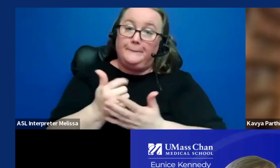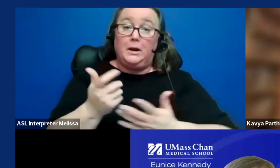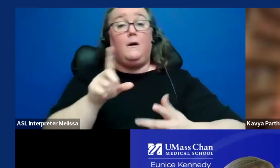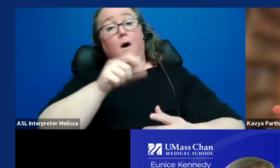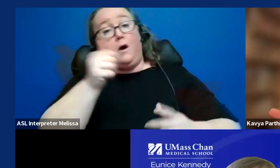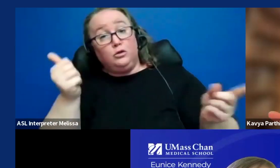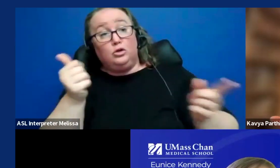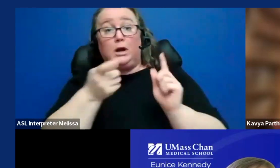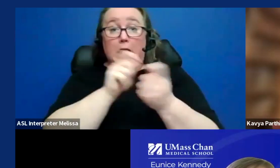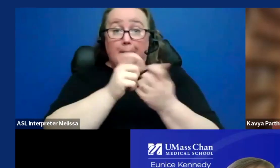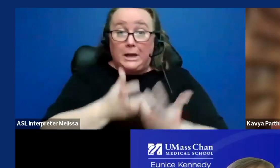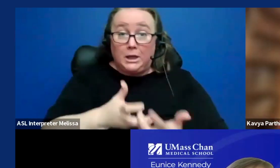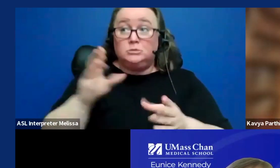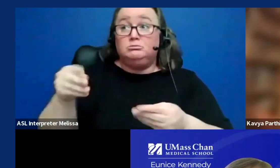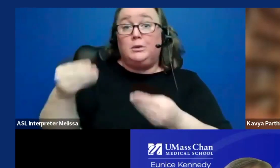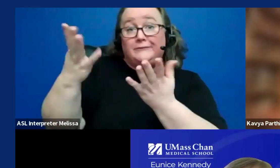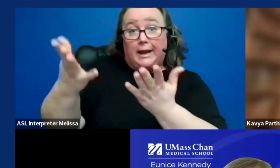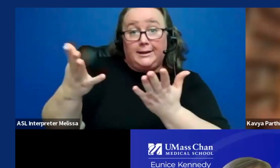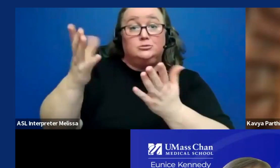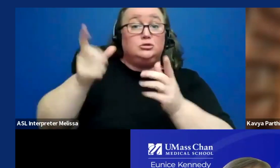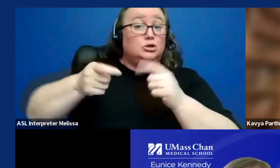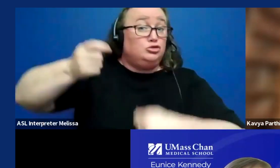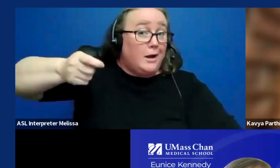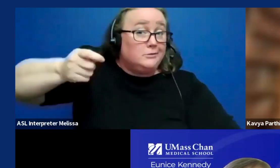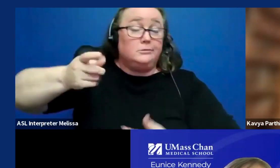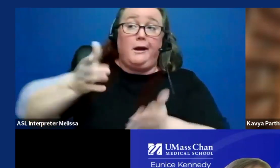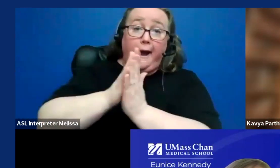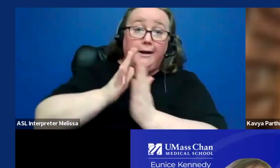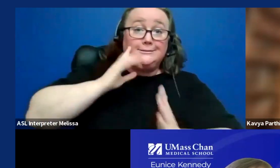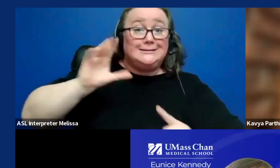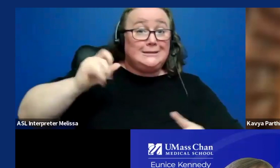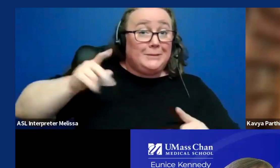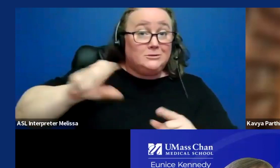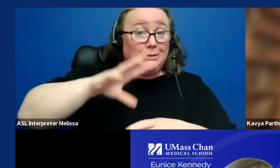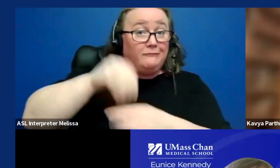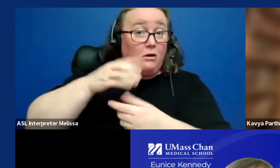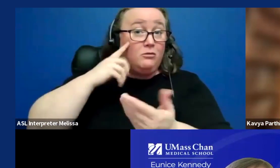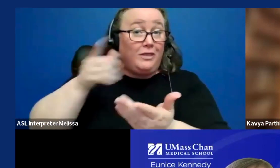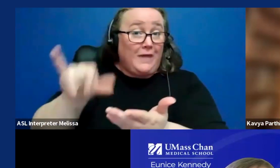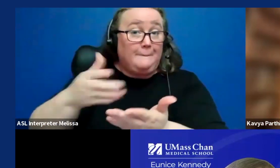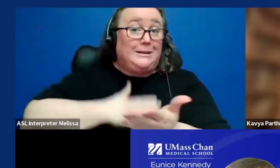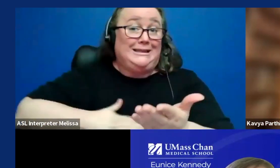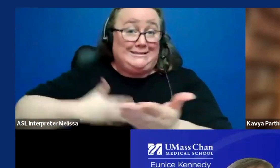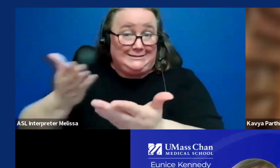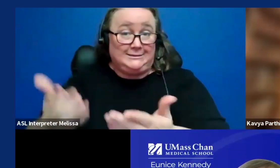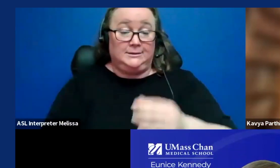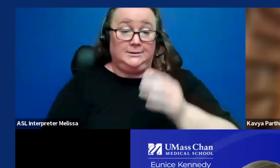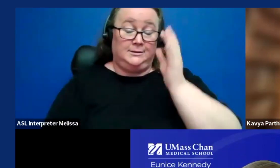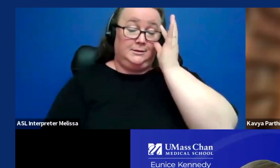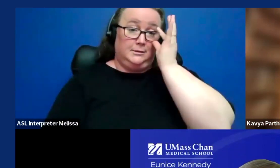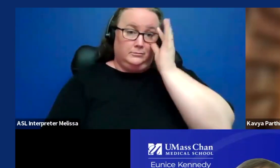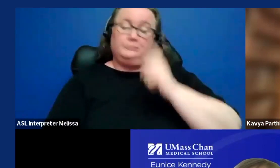Judge, to consider and asking CPS to engage with. And again, like, DREDF and